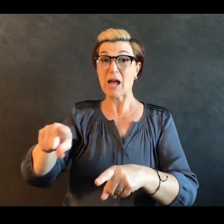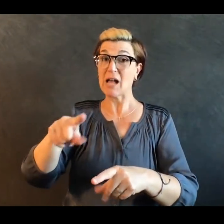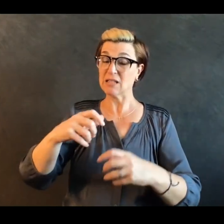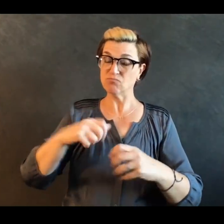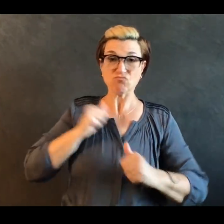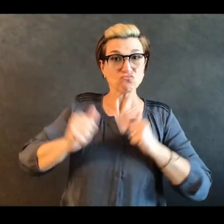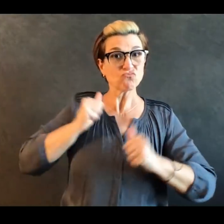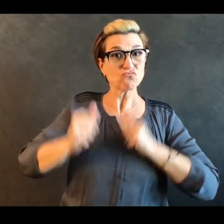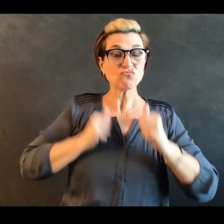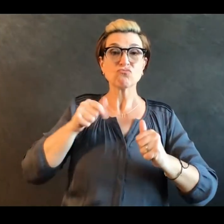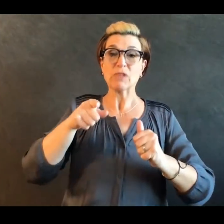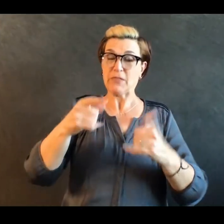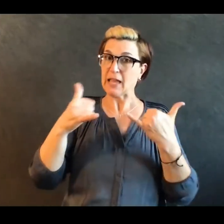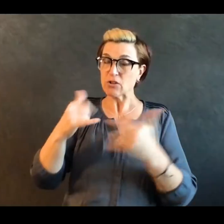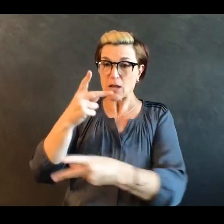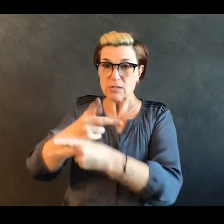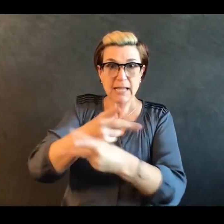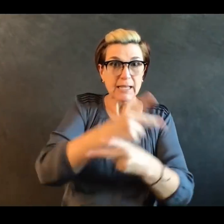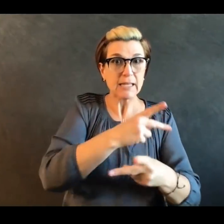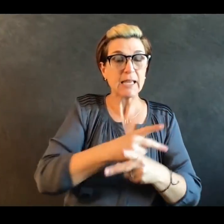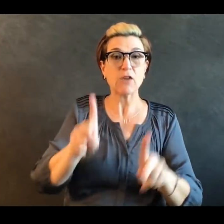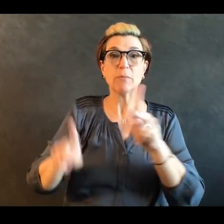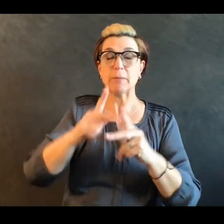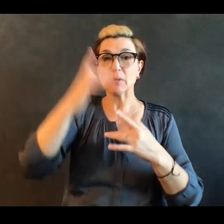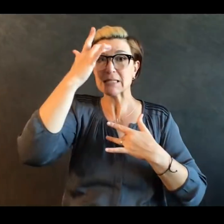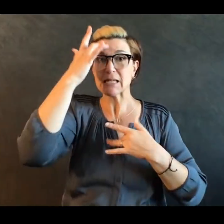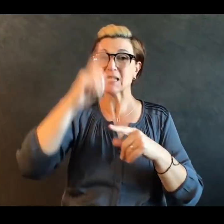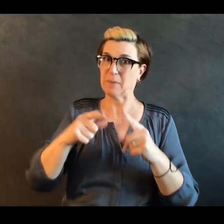individuals and the front lines but Providence continues to have new cases